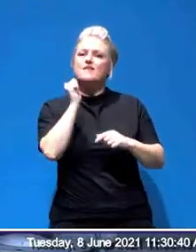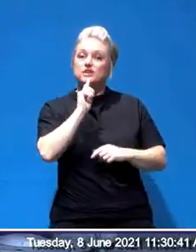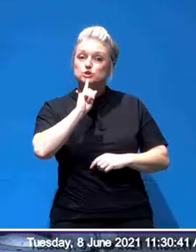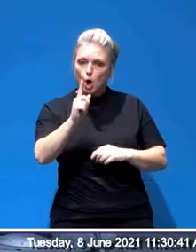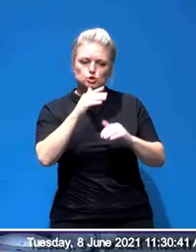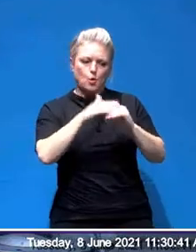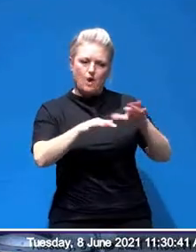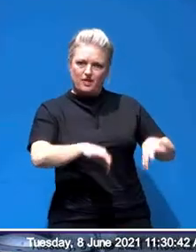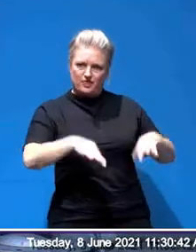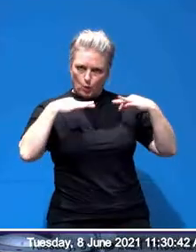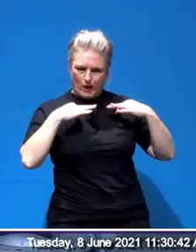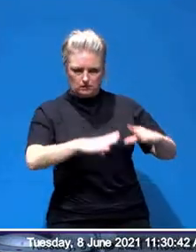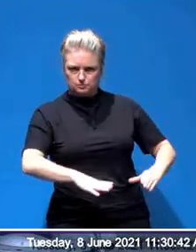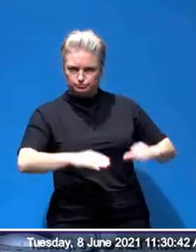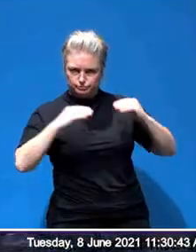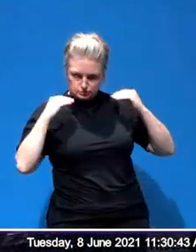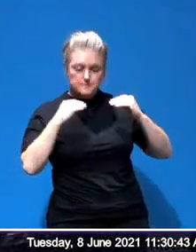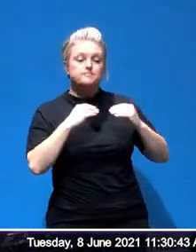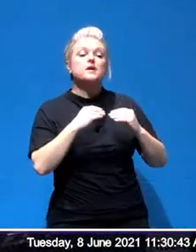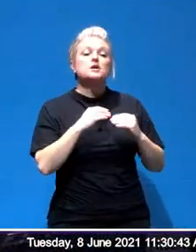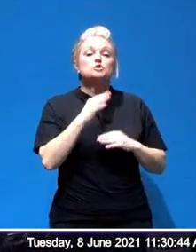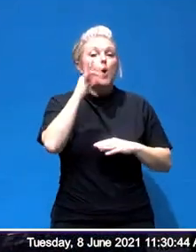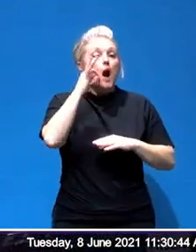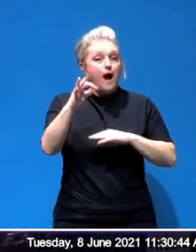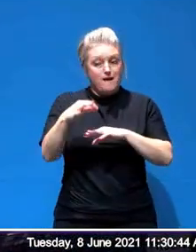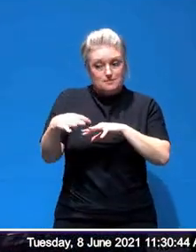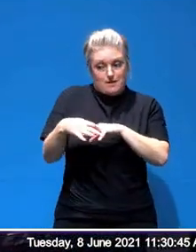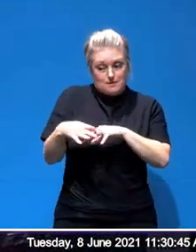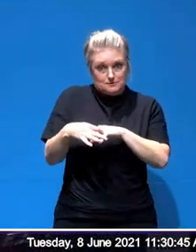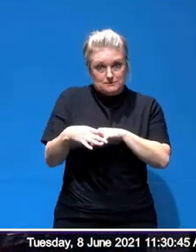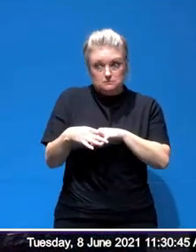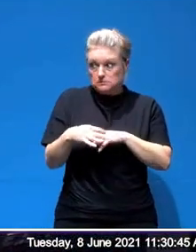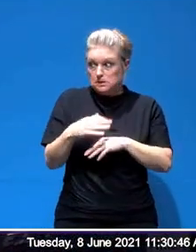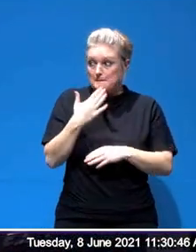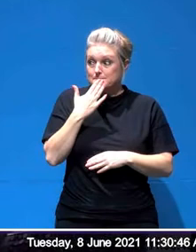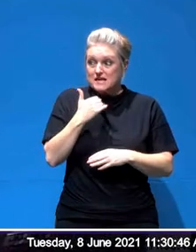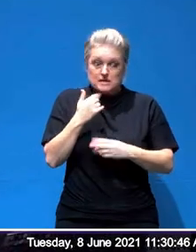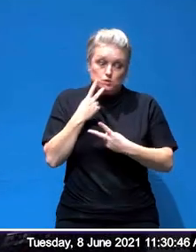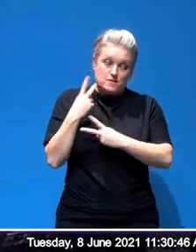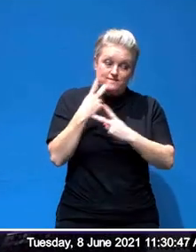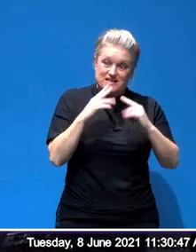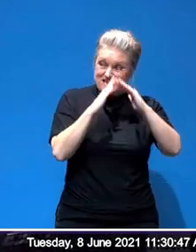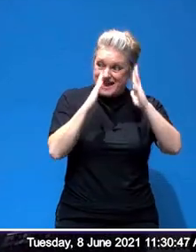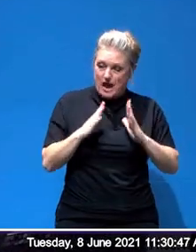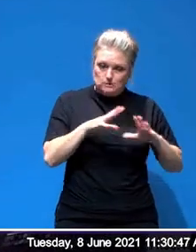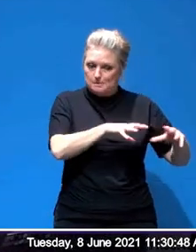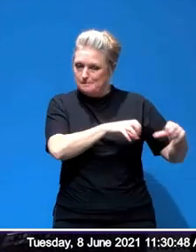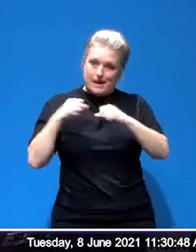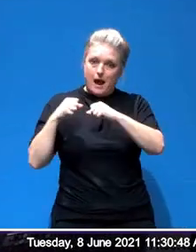previous, I had asked Graham to ensure that he brought that quilt home that had been purchased in October.